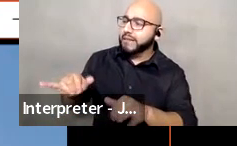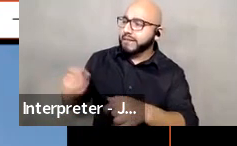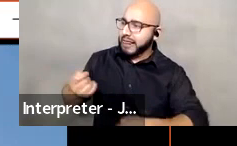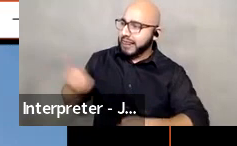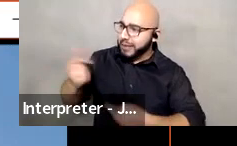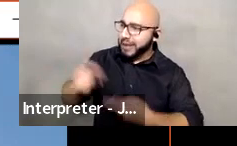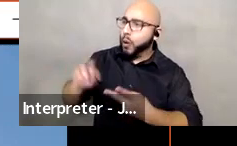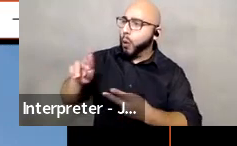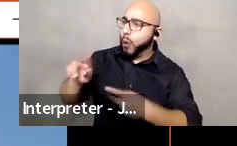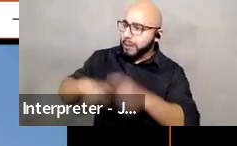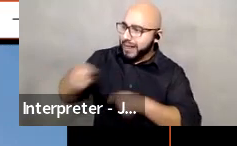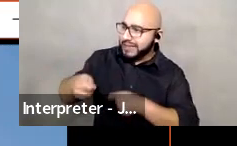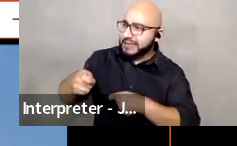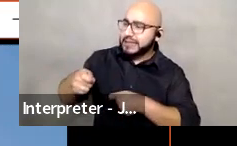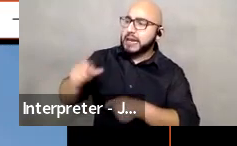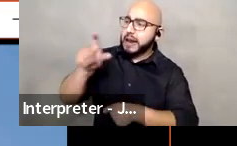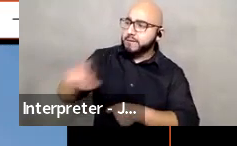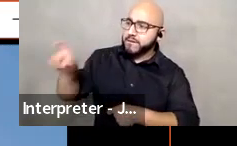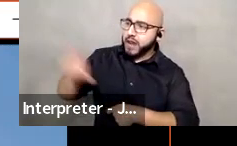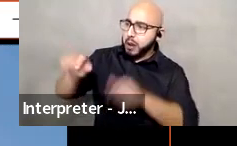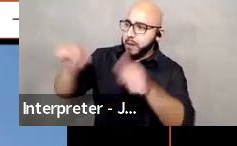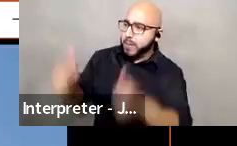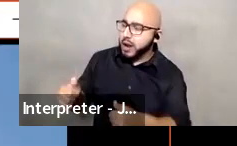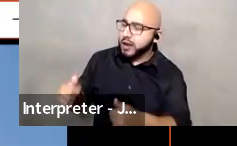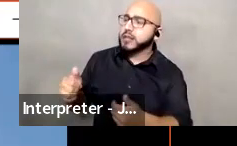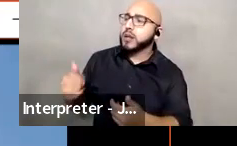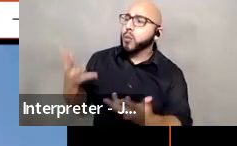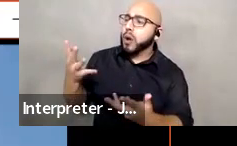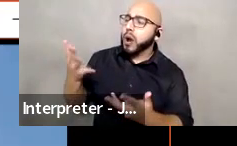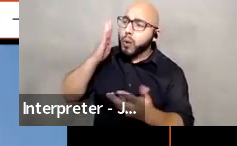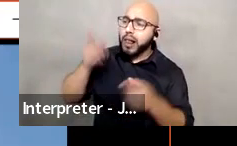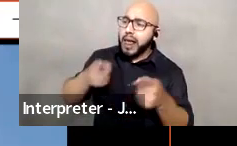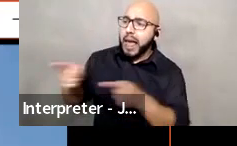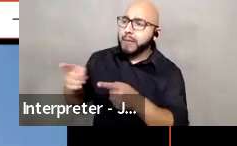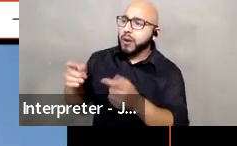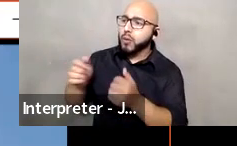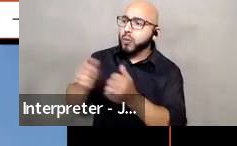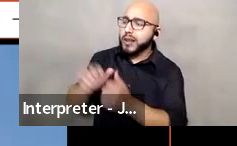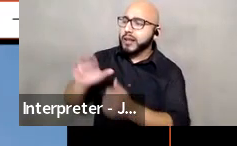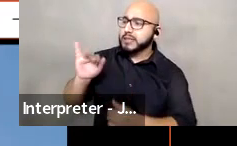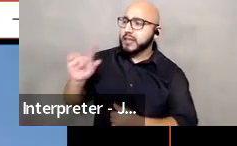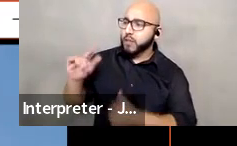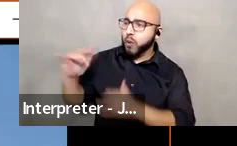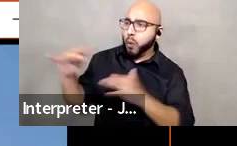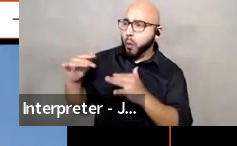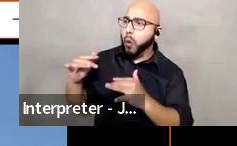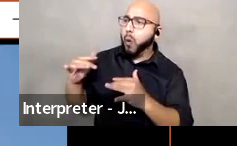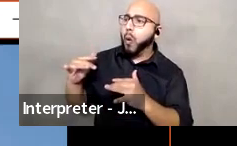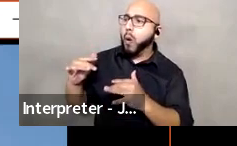What do you think will happen with Civil War reenactments? Well, we begin to see a diminished a diminishment of those events.